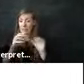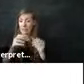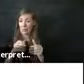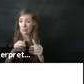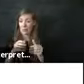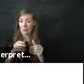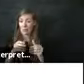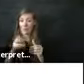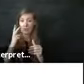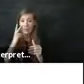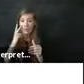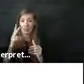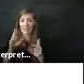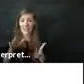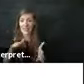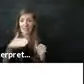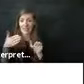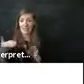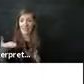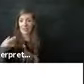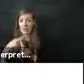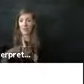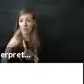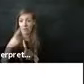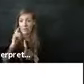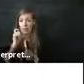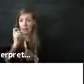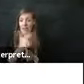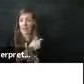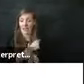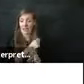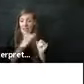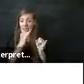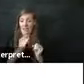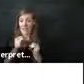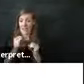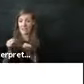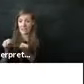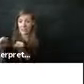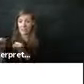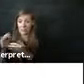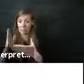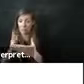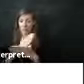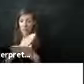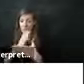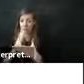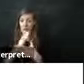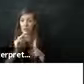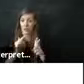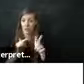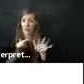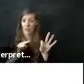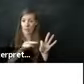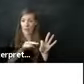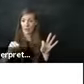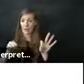that the death rates for unvaccinated individuals range from 29 to 70 times